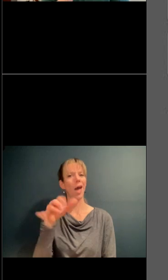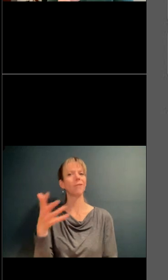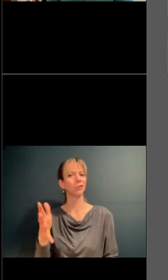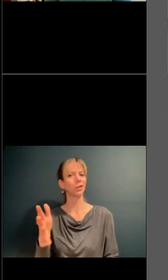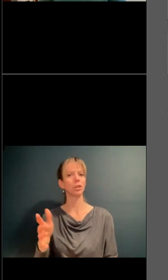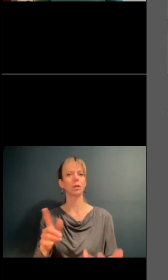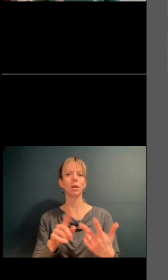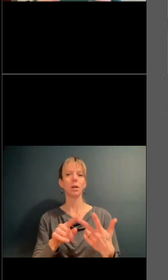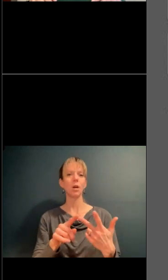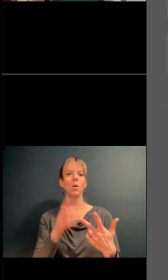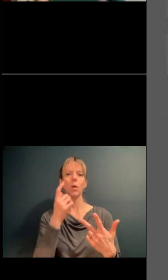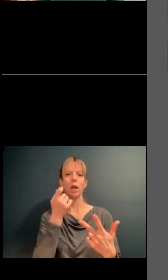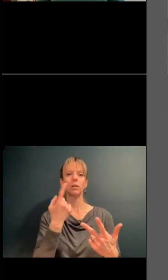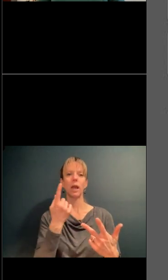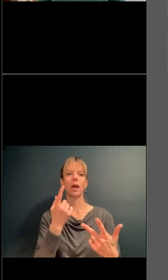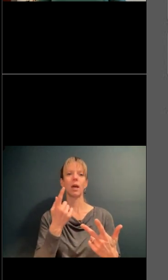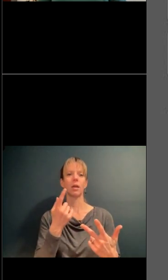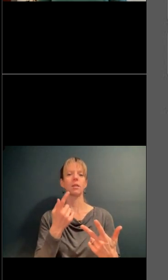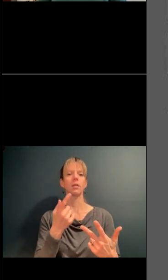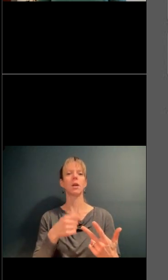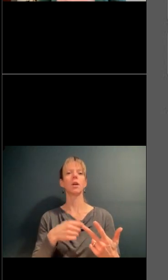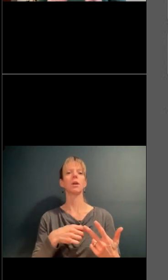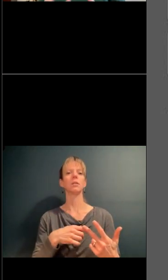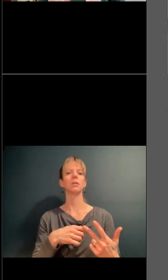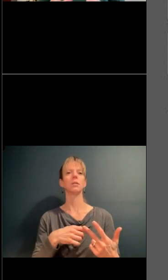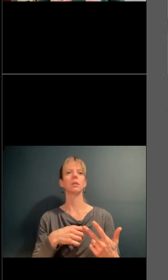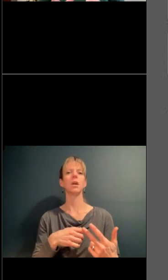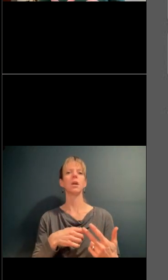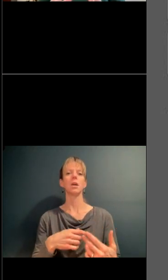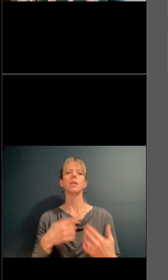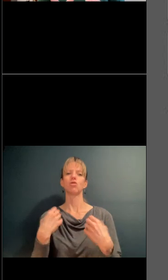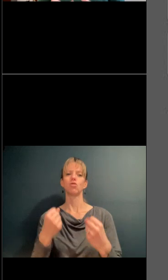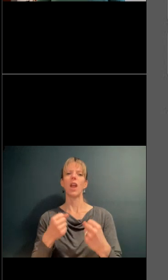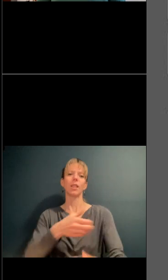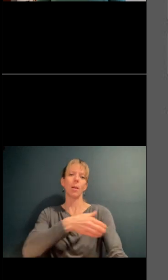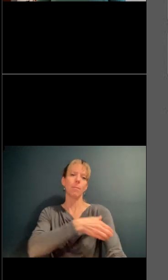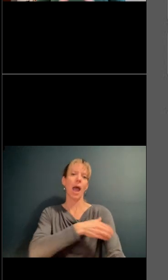There was also power in what we model to others. And in the stories we tell and how we tell them.